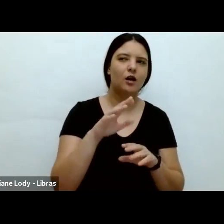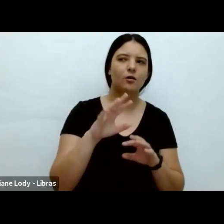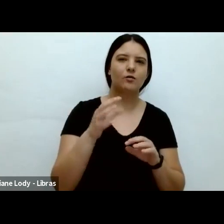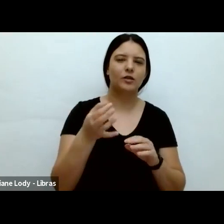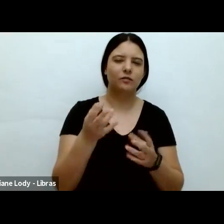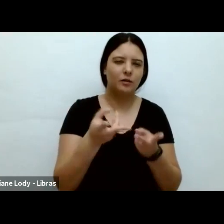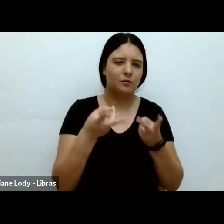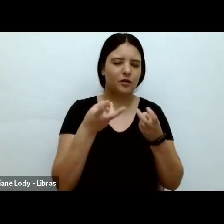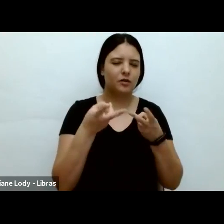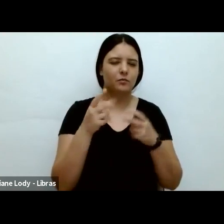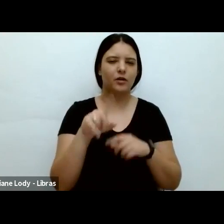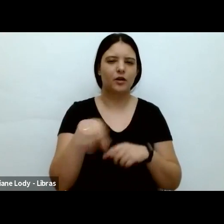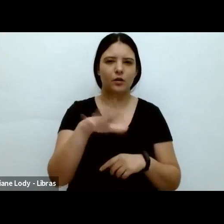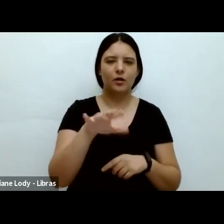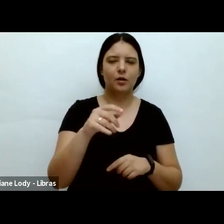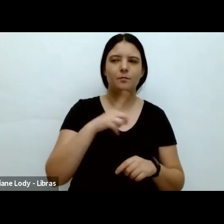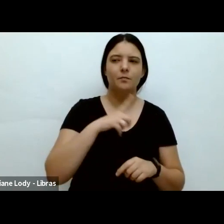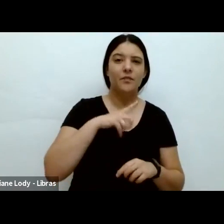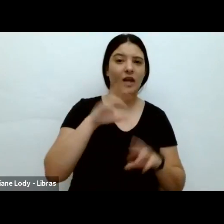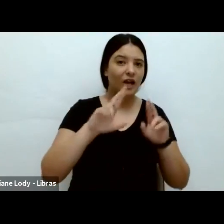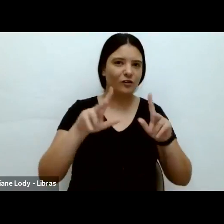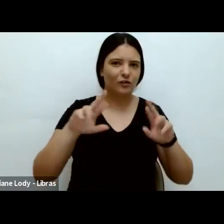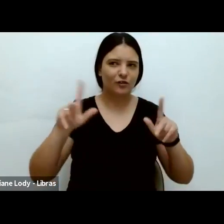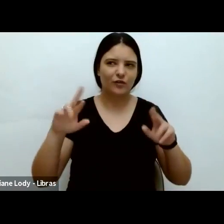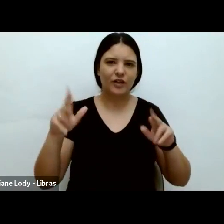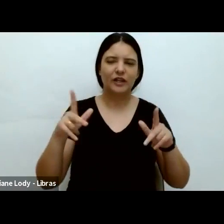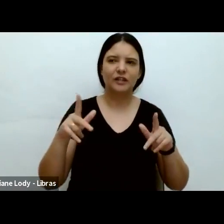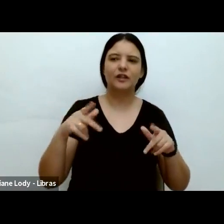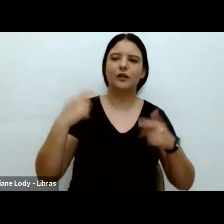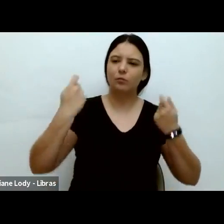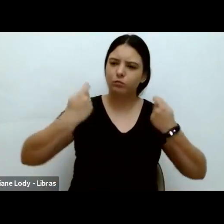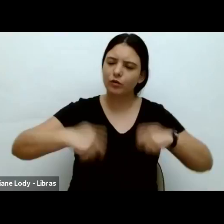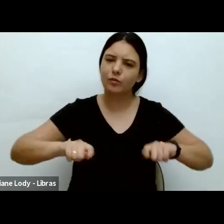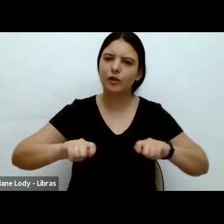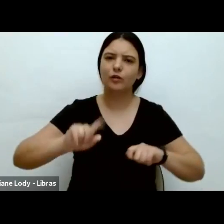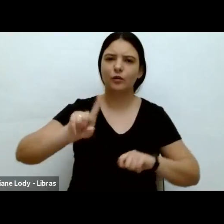produce and joint.